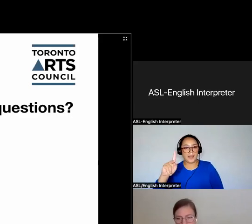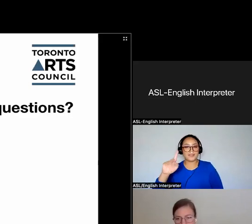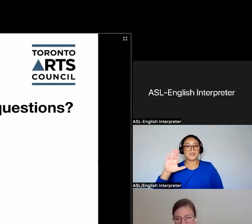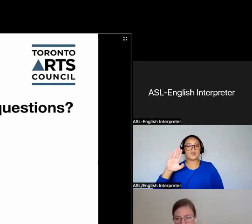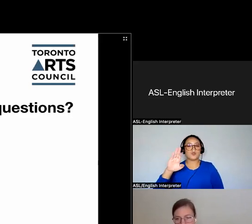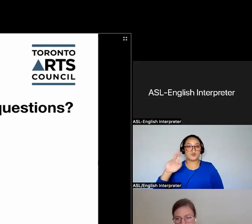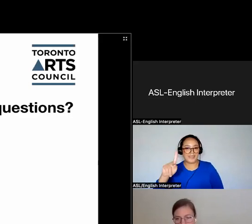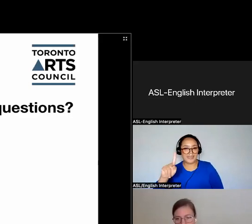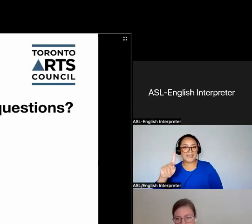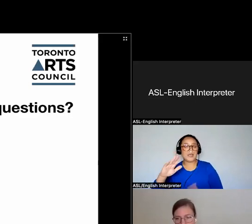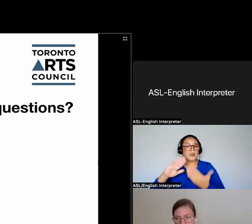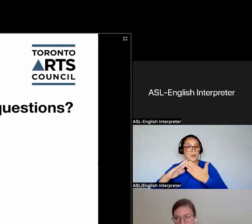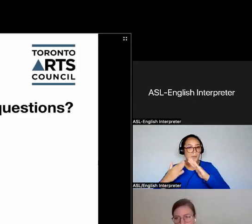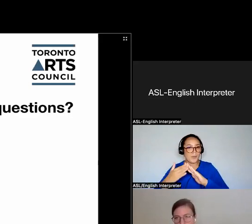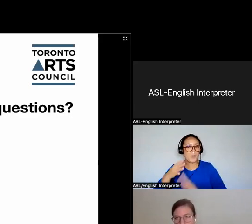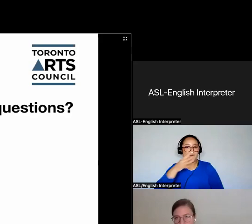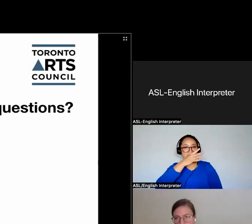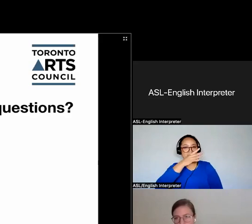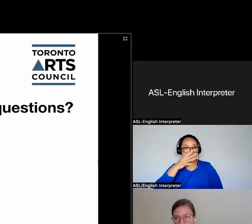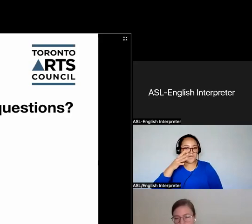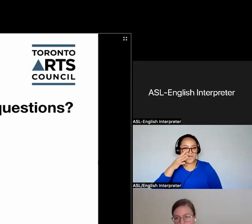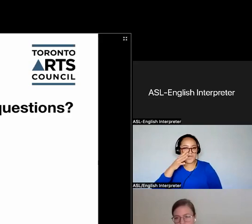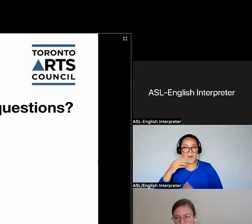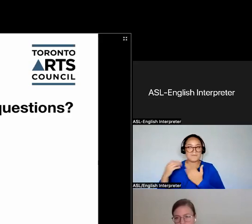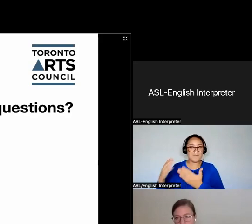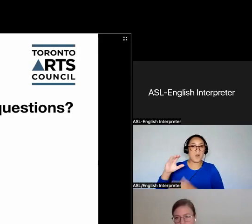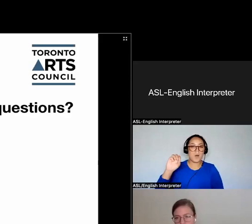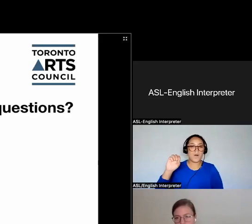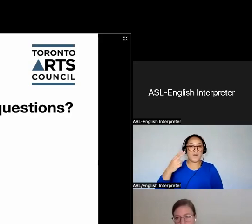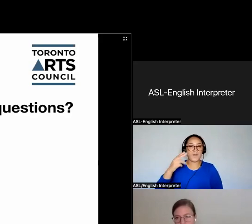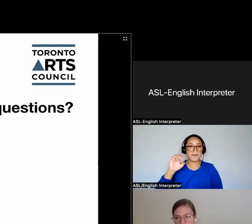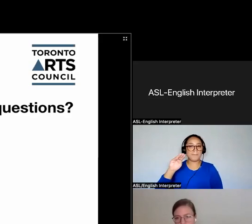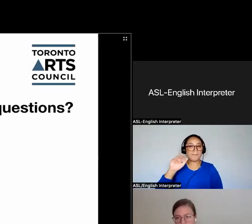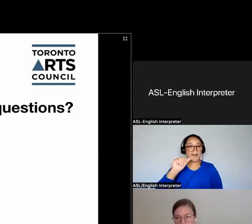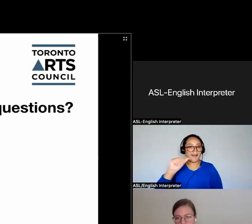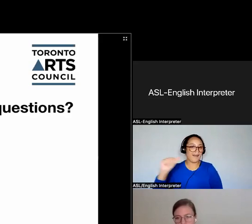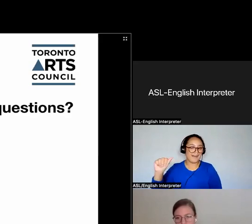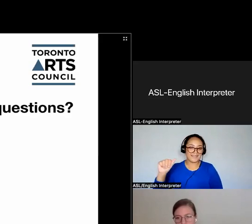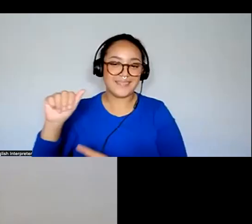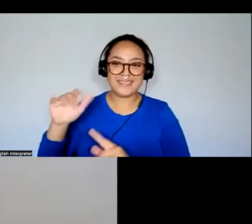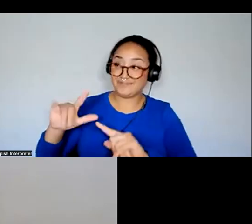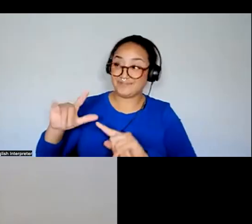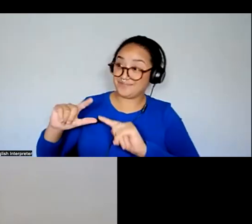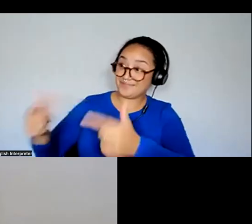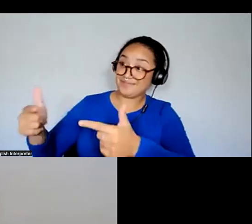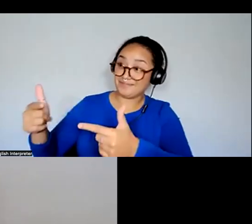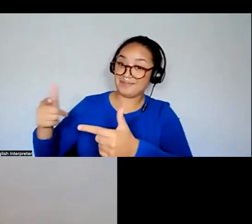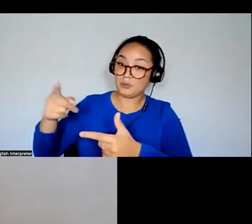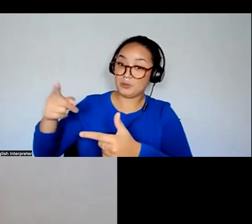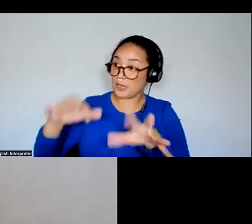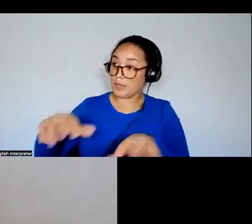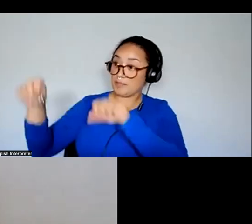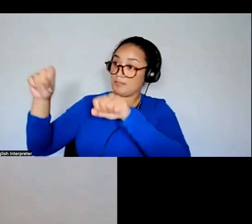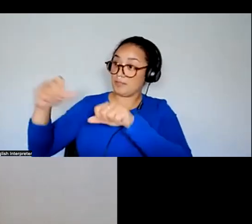And I'm going to stop share my screen to let you share yours. Awesome. Thank you.